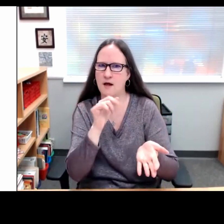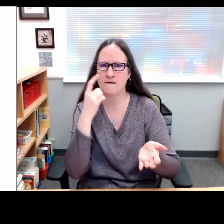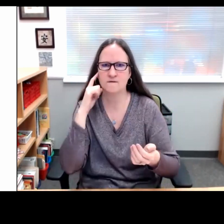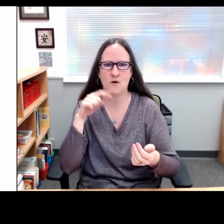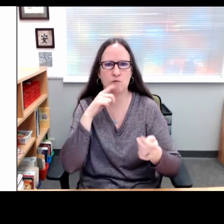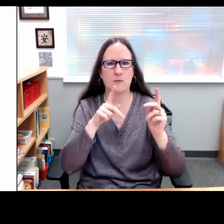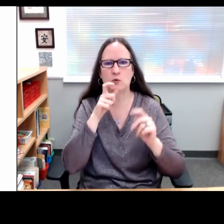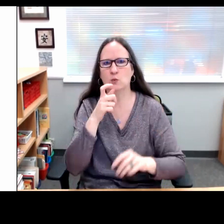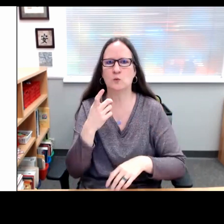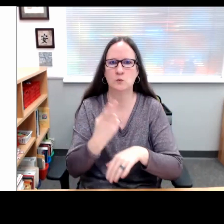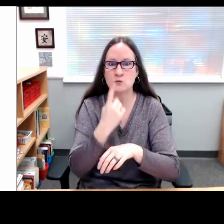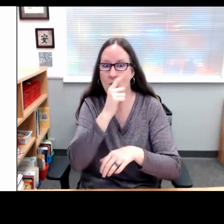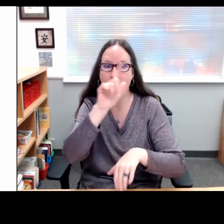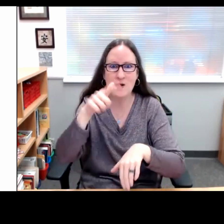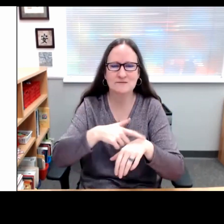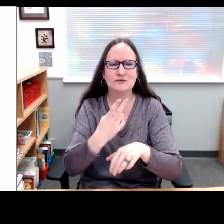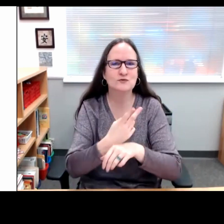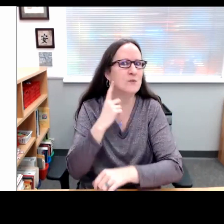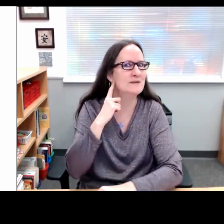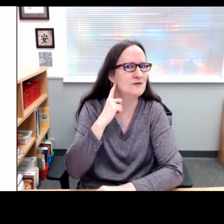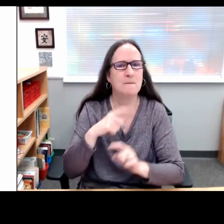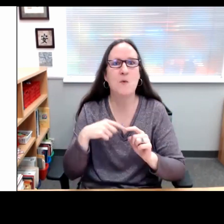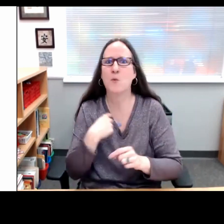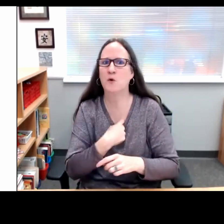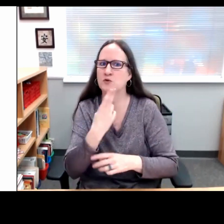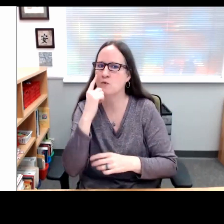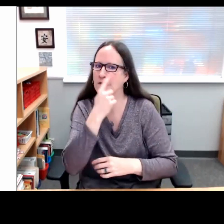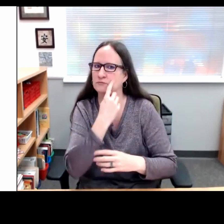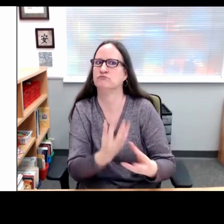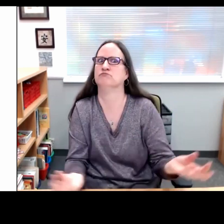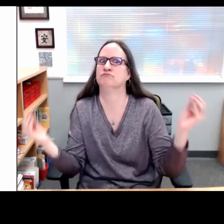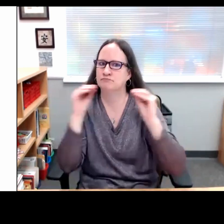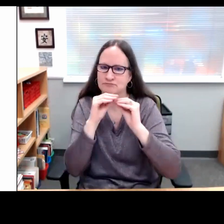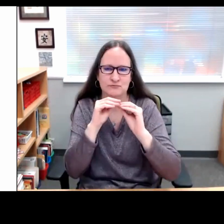every second of every day. And it's unlike hearing people who can rely on their hearing